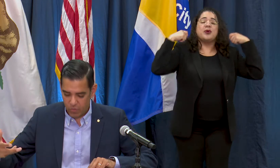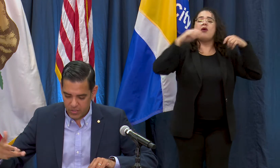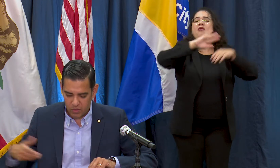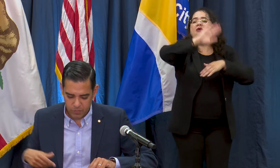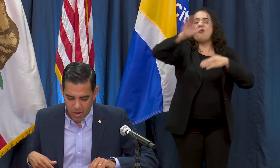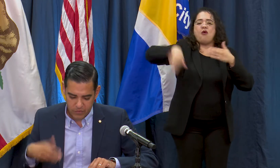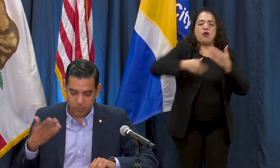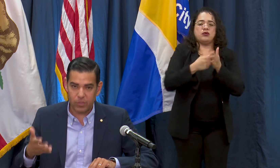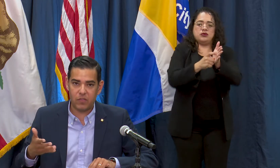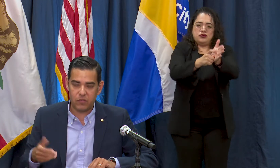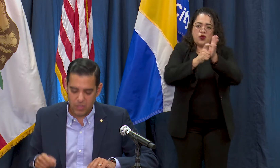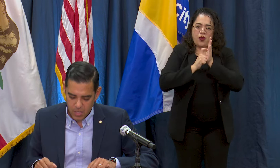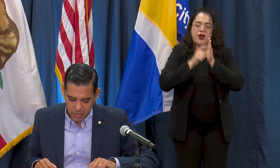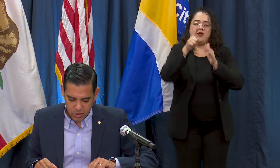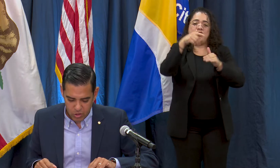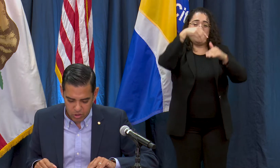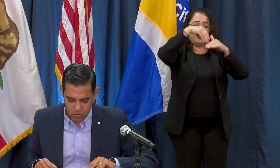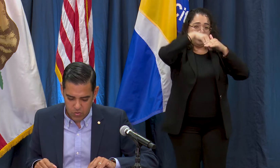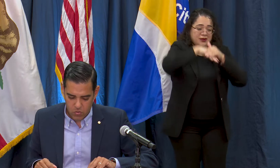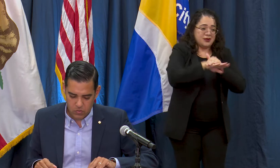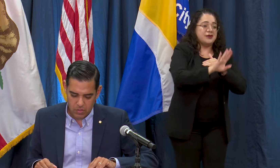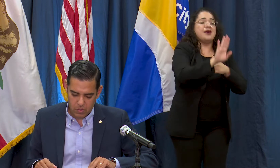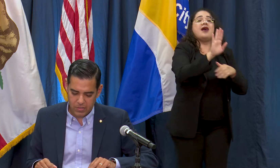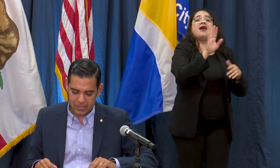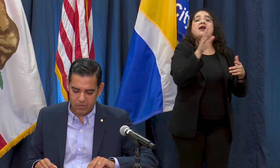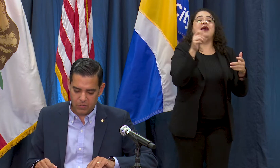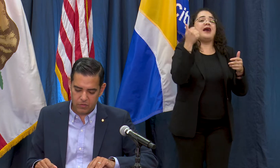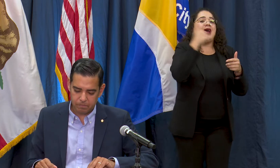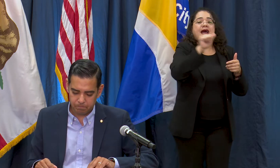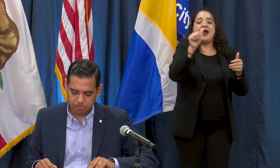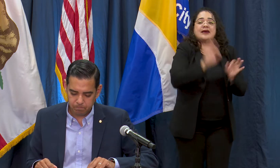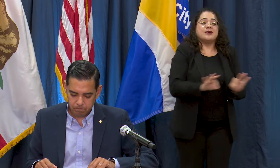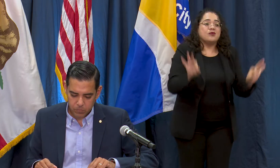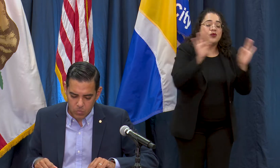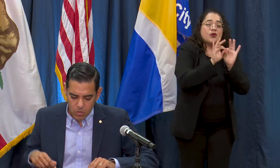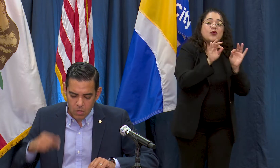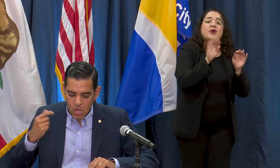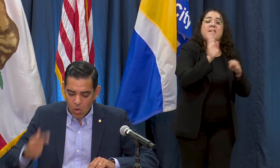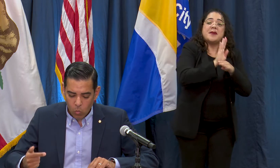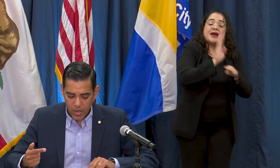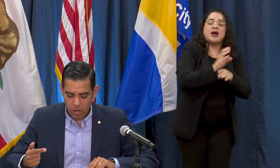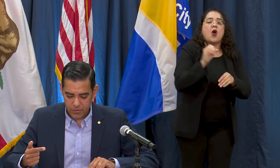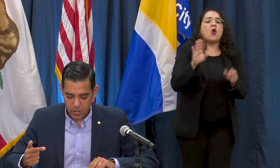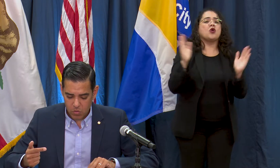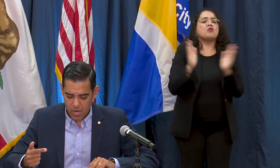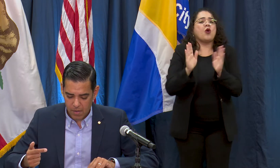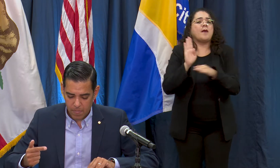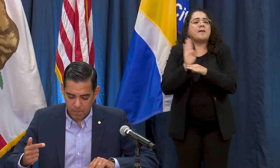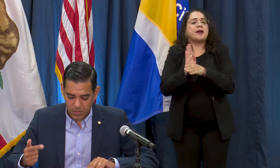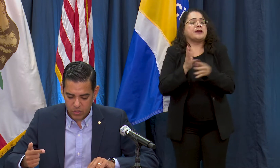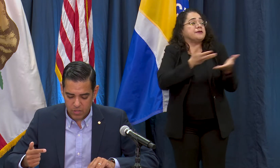retail spot so please continue to do those activities. I want to also mention